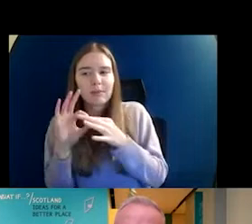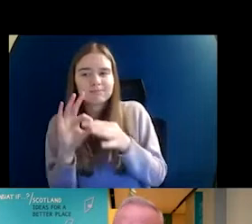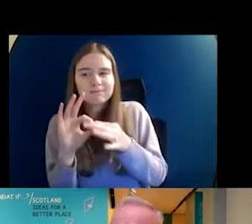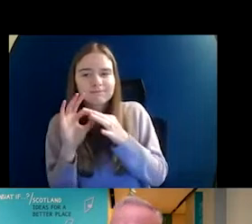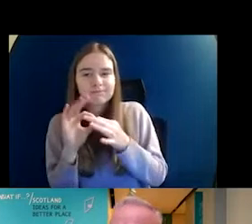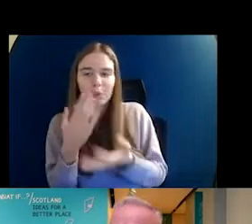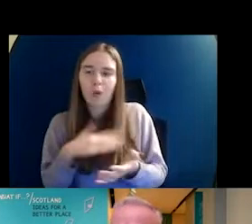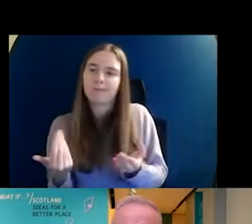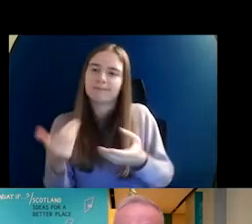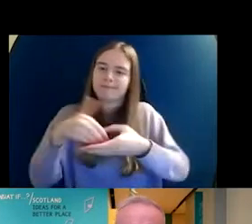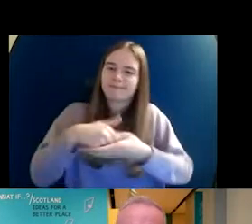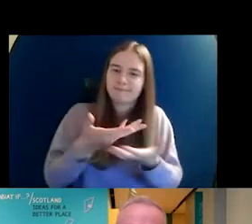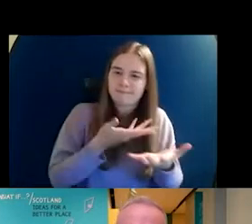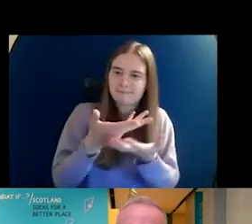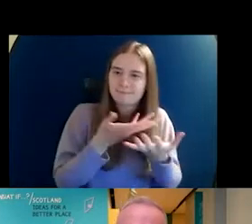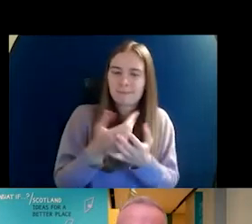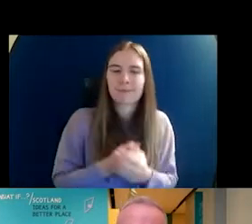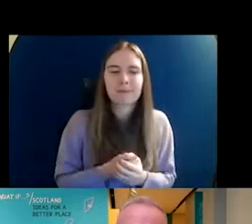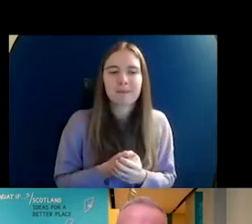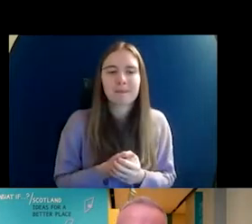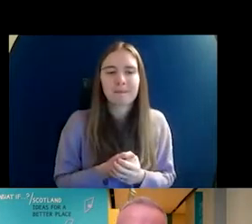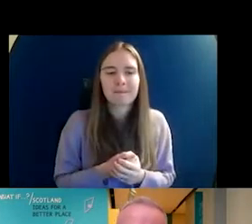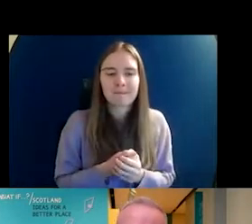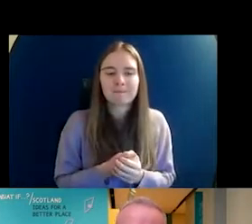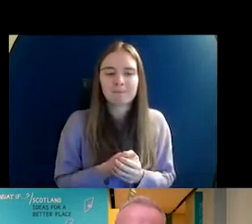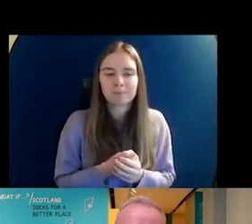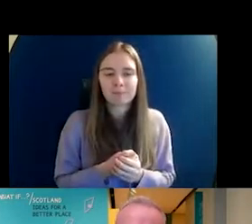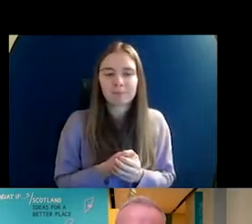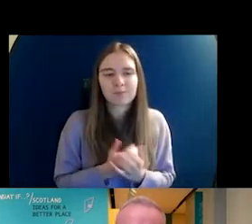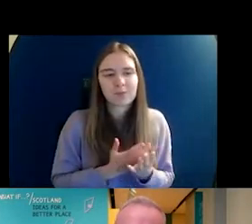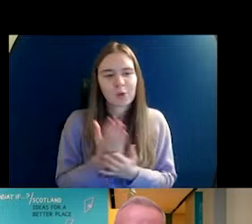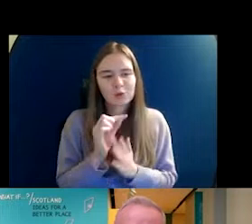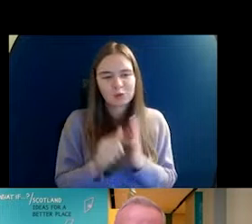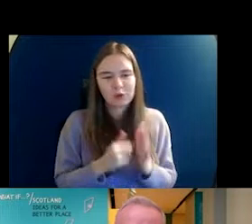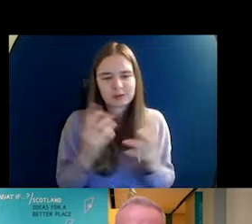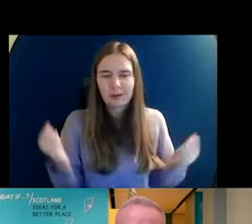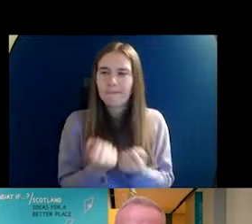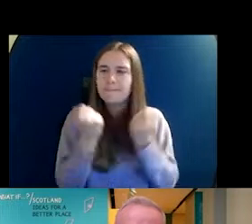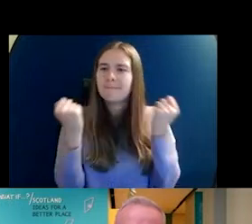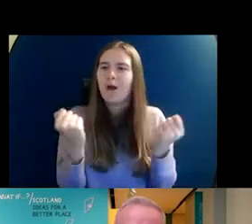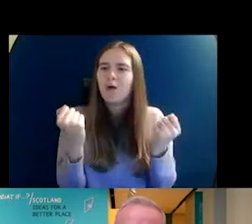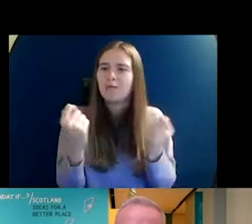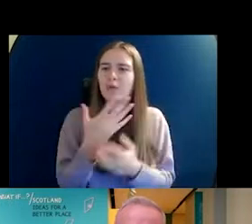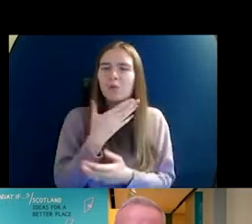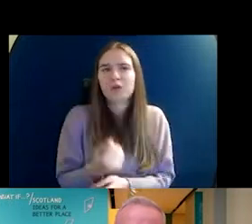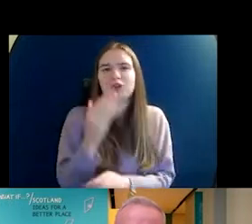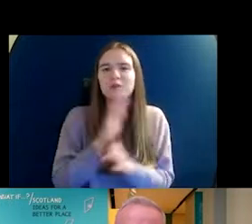And what came out of this was a very powerful set of wishes for the future of these places,